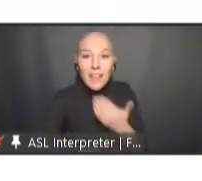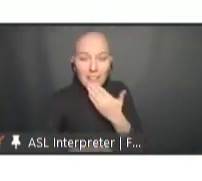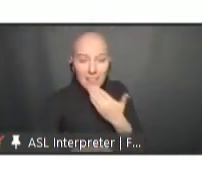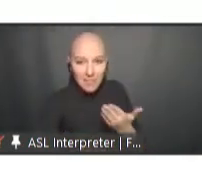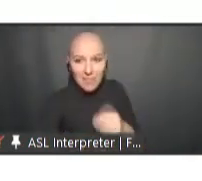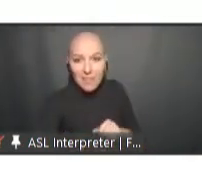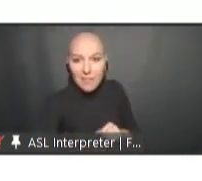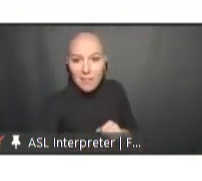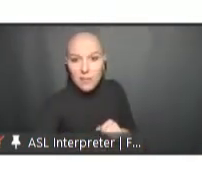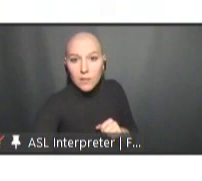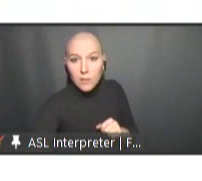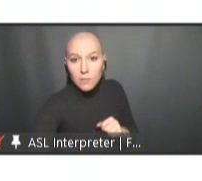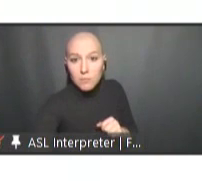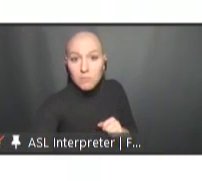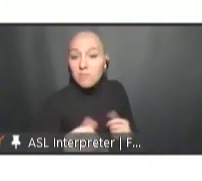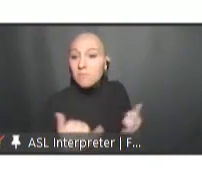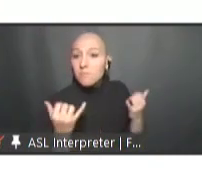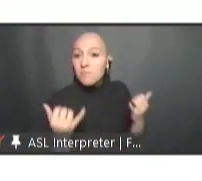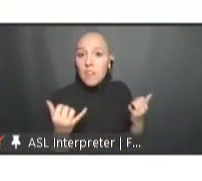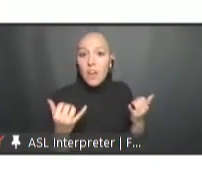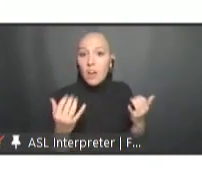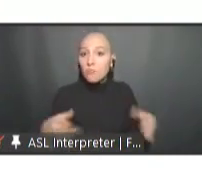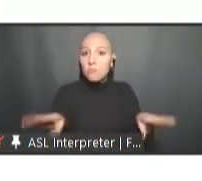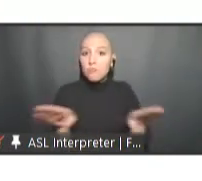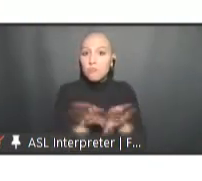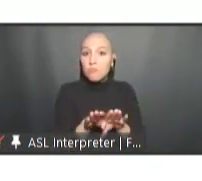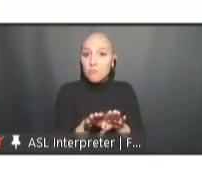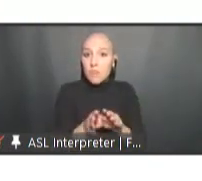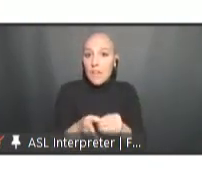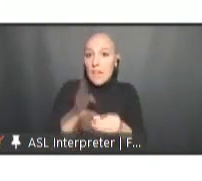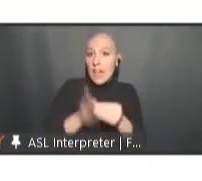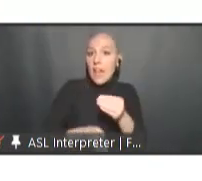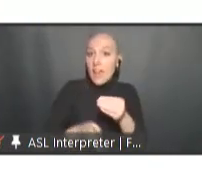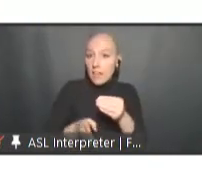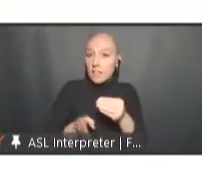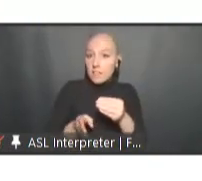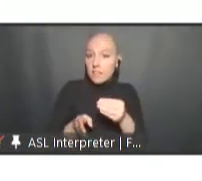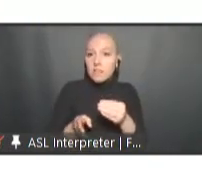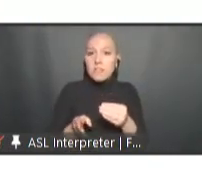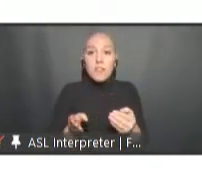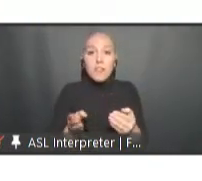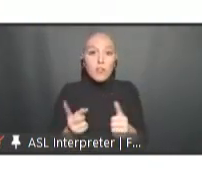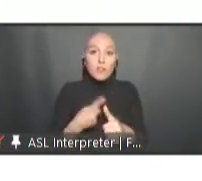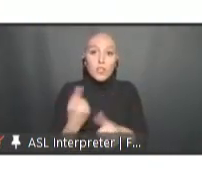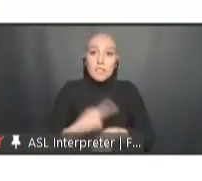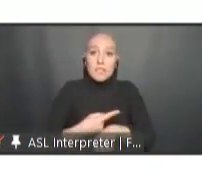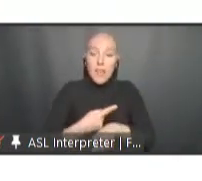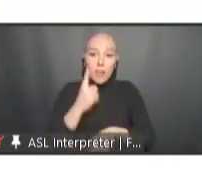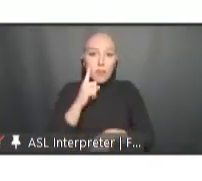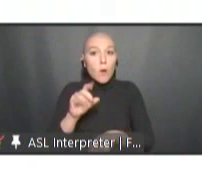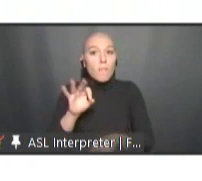This ends the first day of our February NVAC meeting. I want to thank all of our presenters,